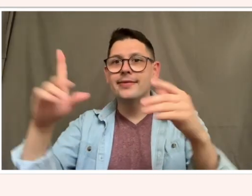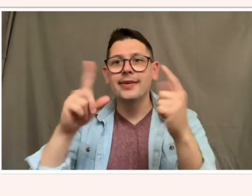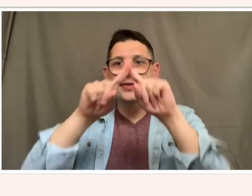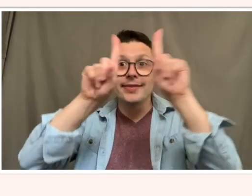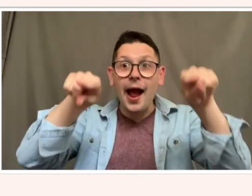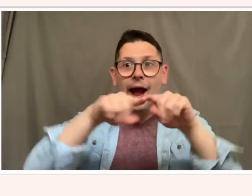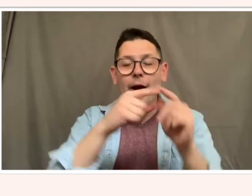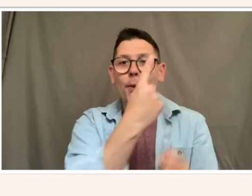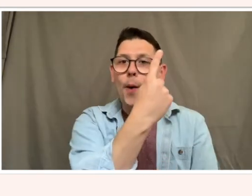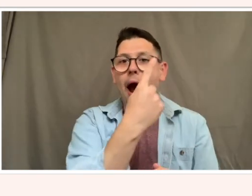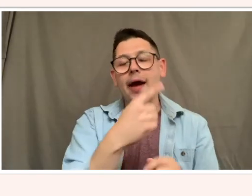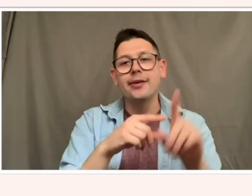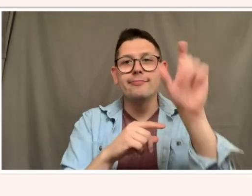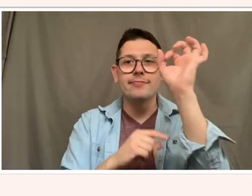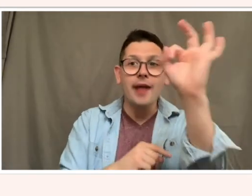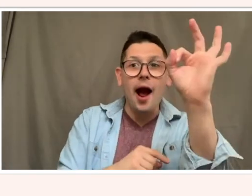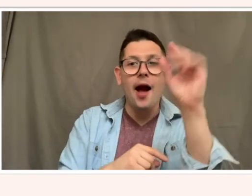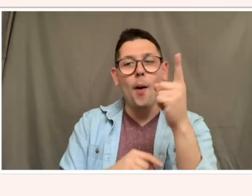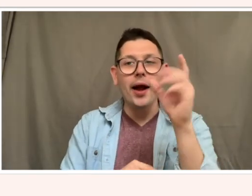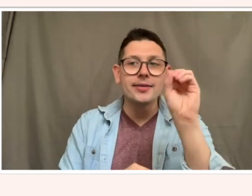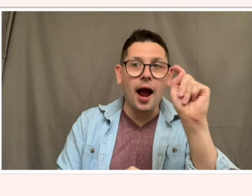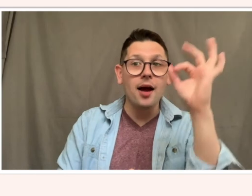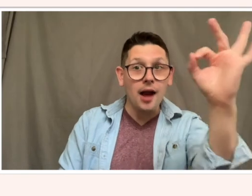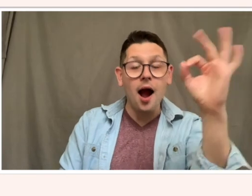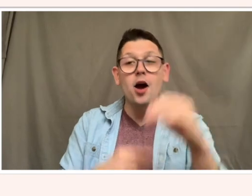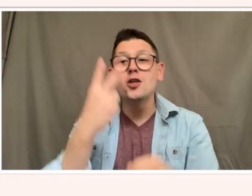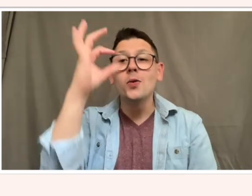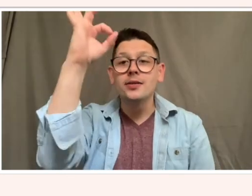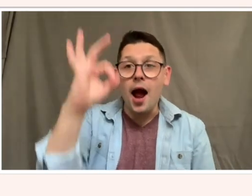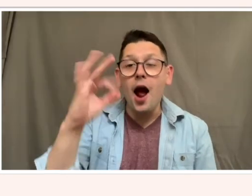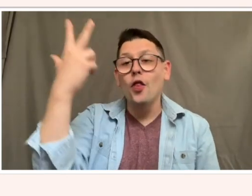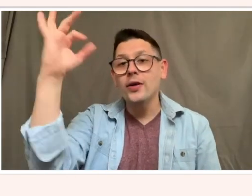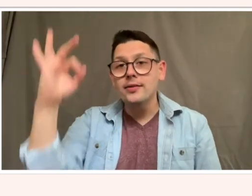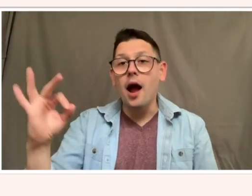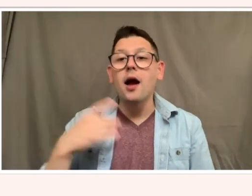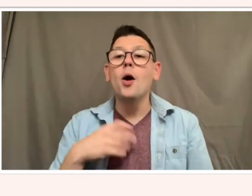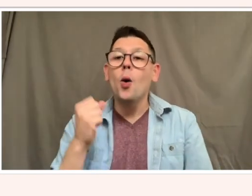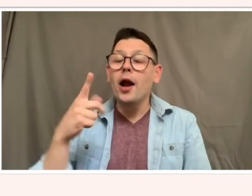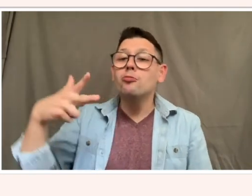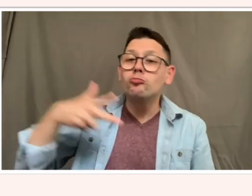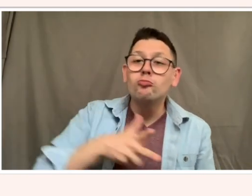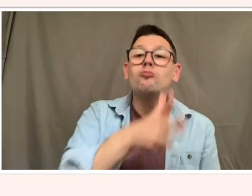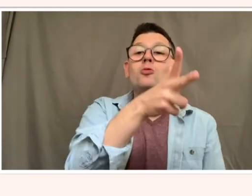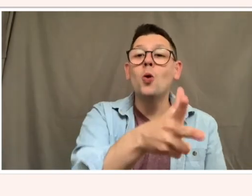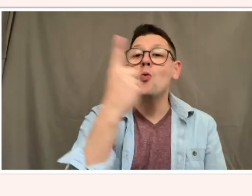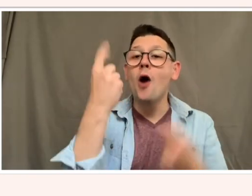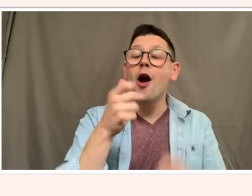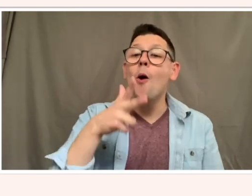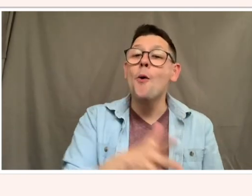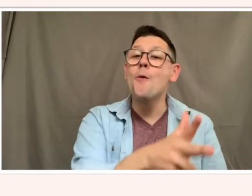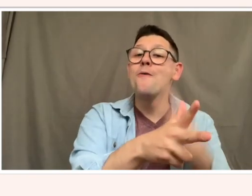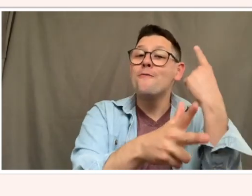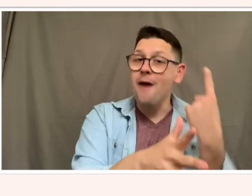or color or different ways, or we'll have a card with one dot and